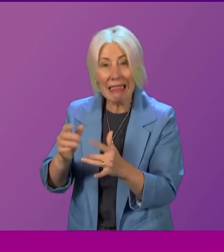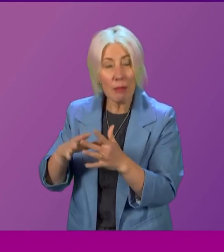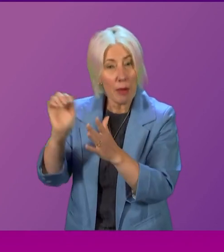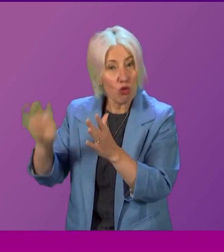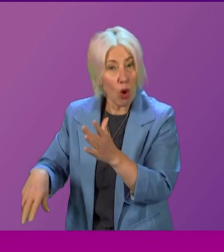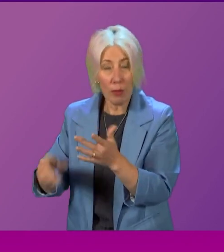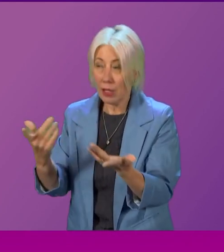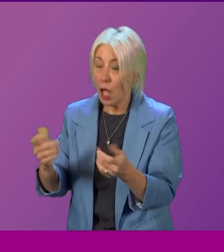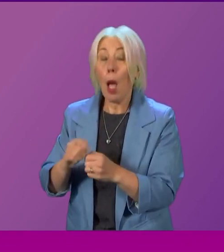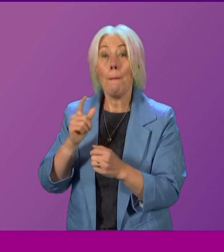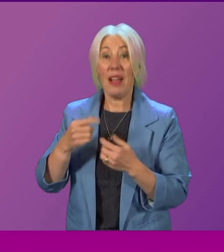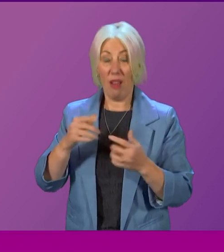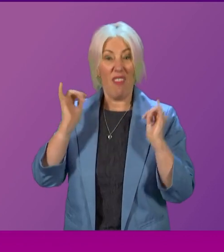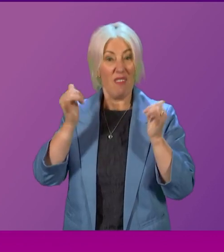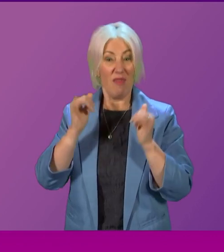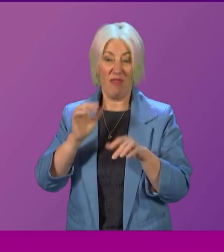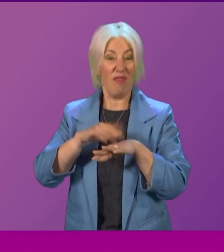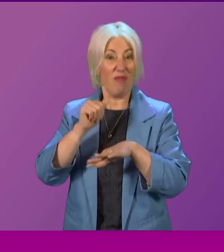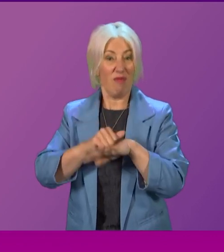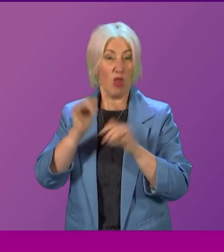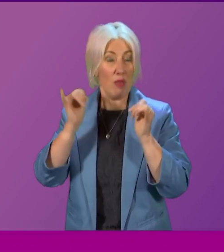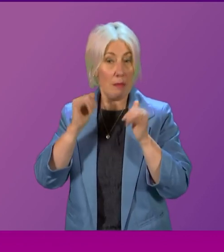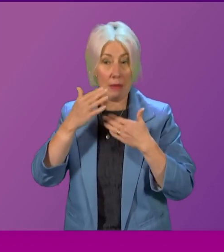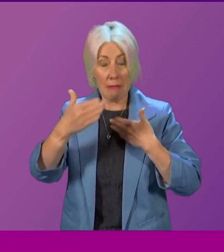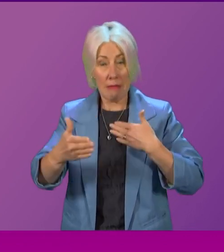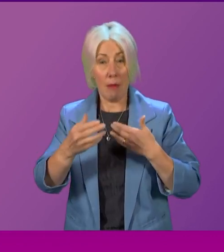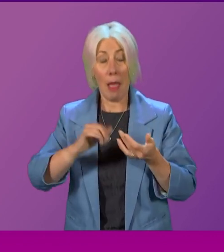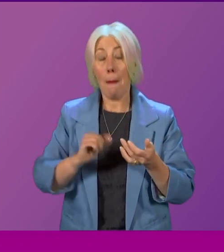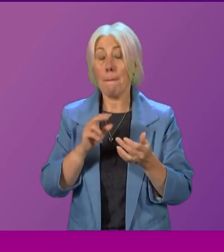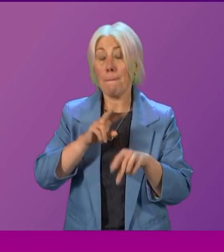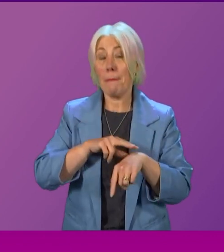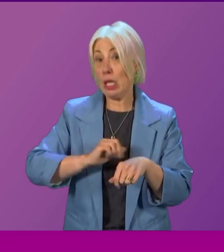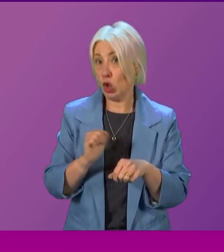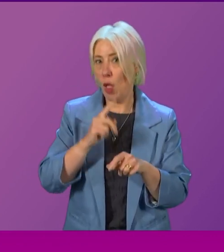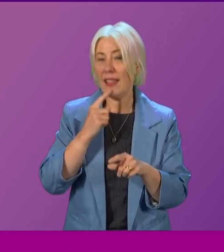Aside from Police Scotland’s public awareness campaign on the dangers of drinking and driving,